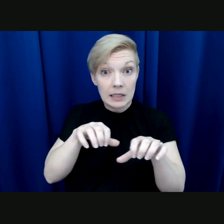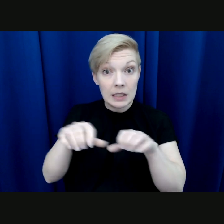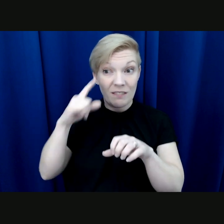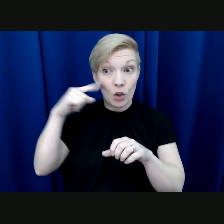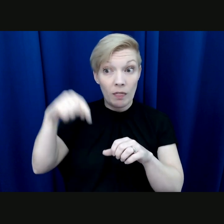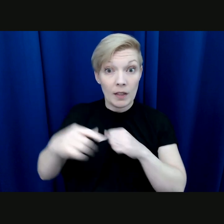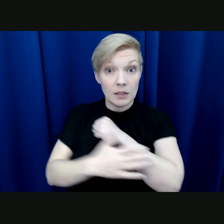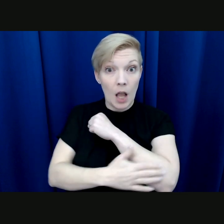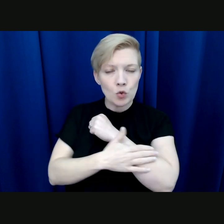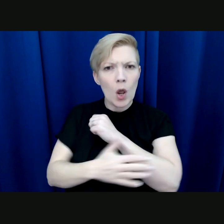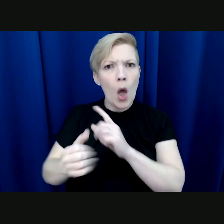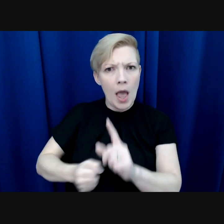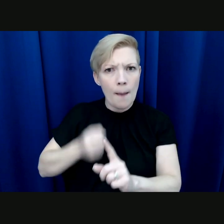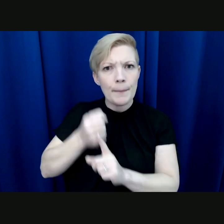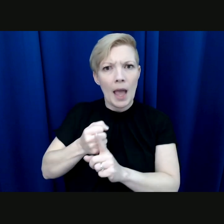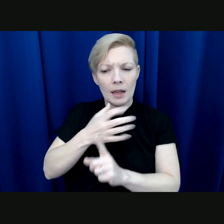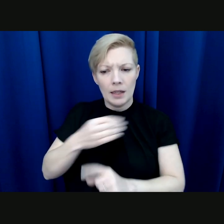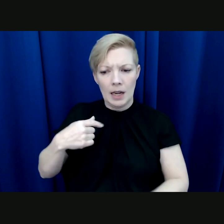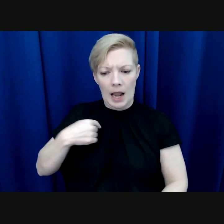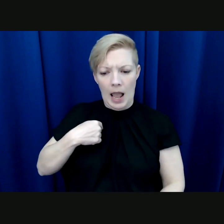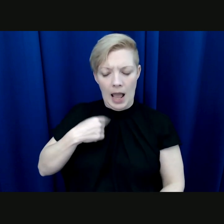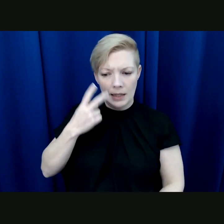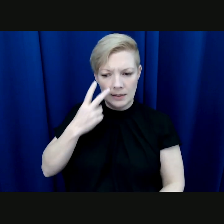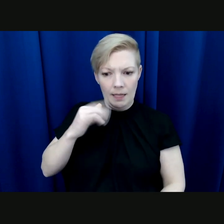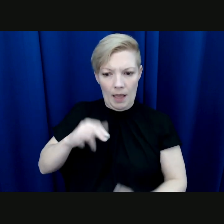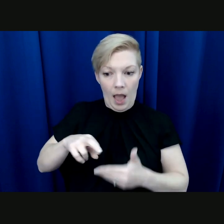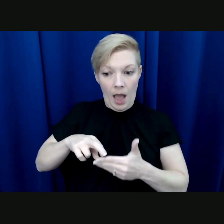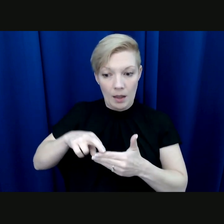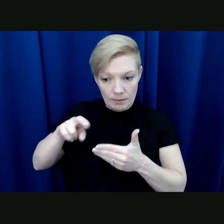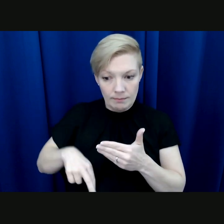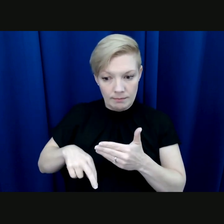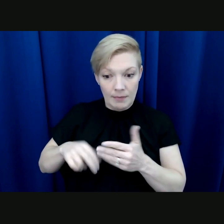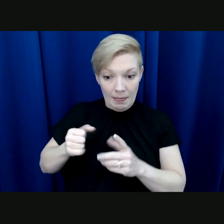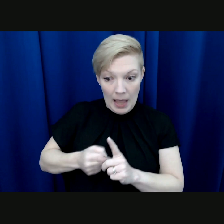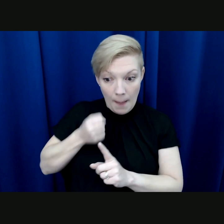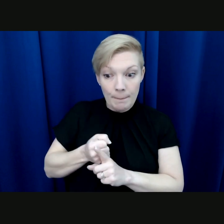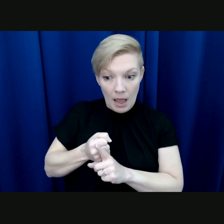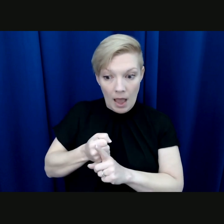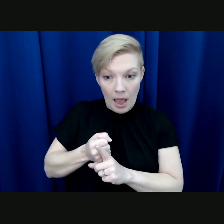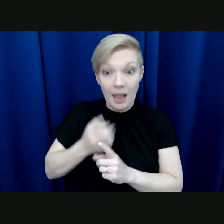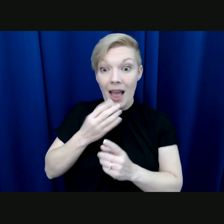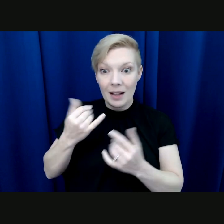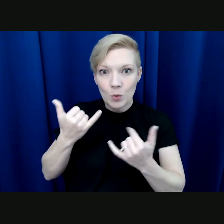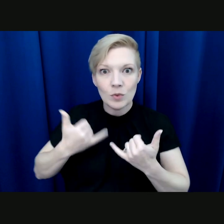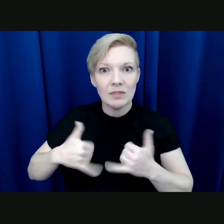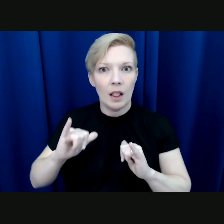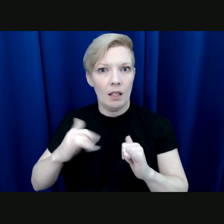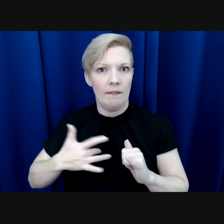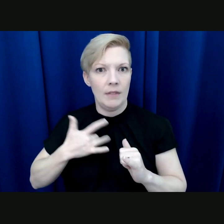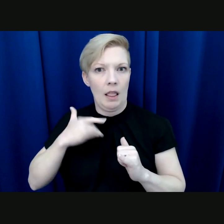And we're still feeling those impacts. And if there was some sort of an environmental WPA,